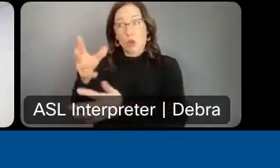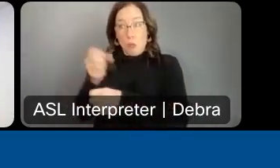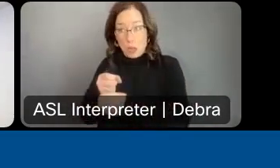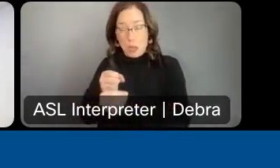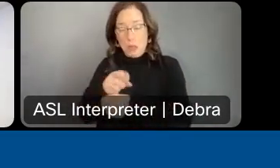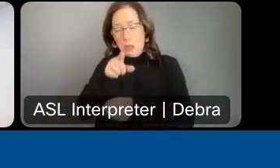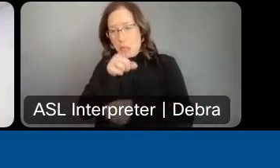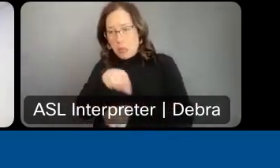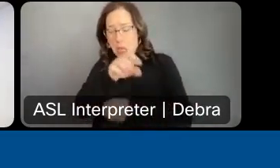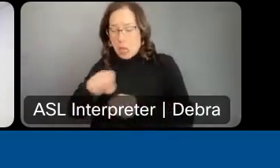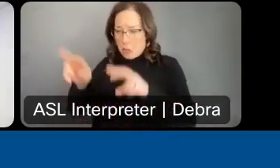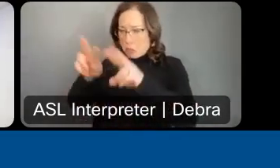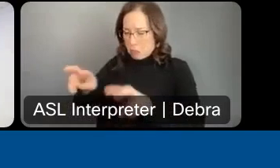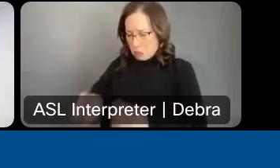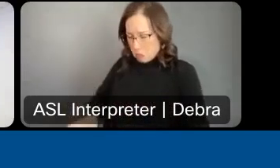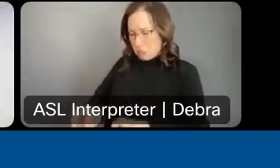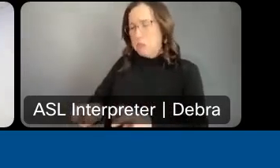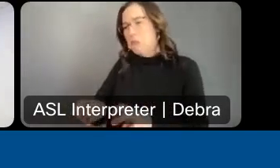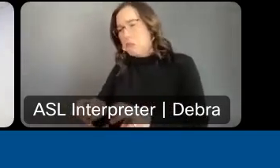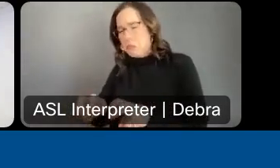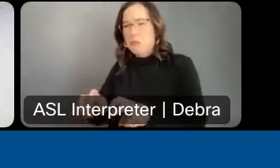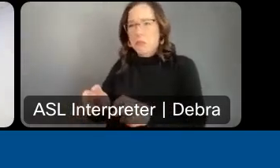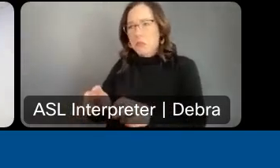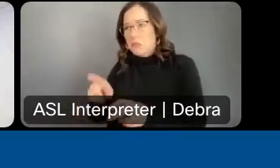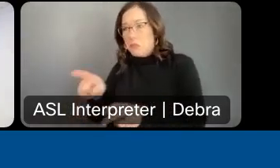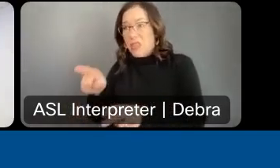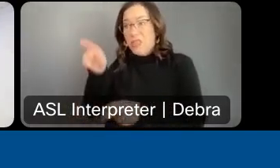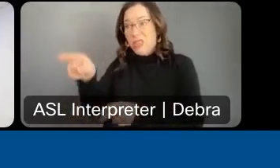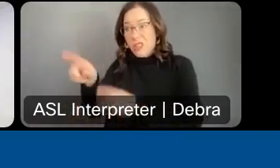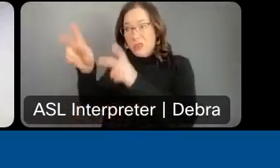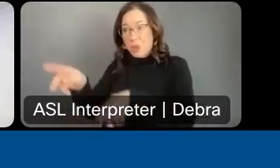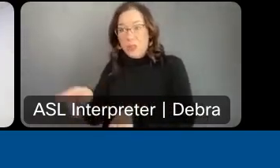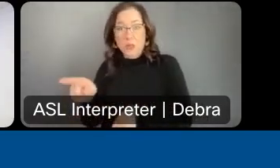in a clean and crisp manner whether or not supplier A and supplier B